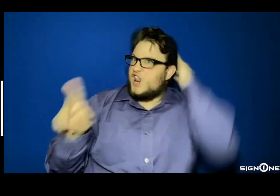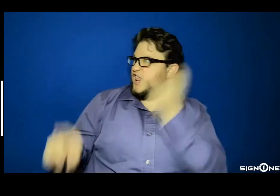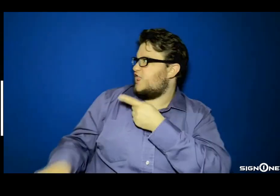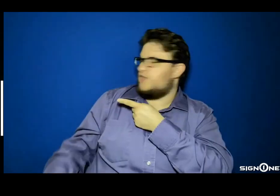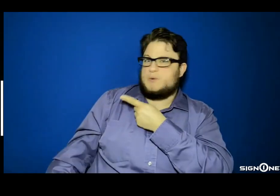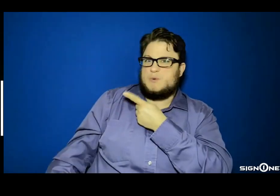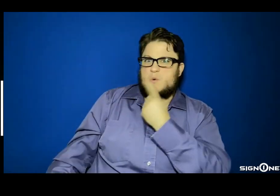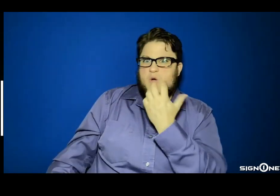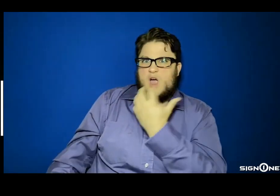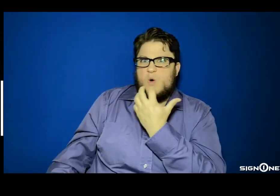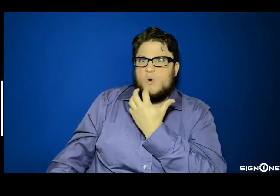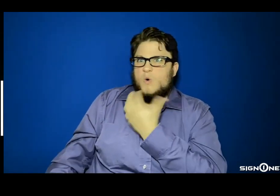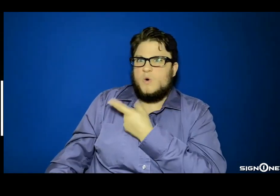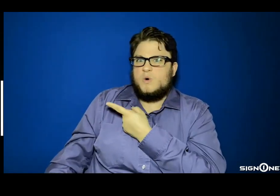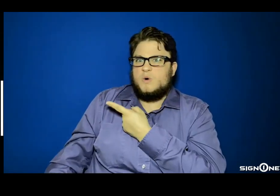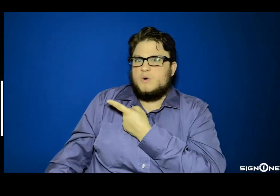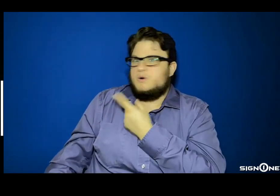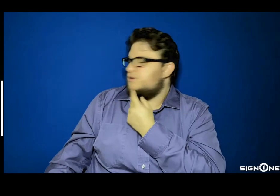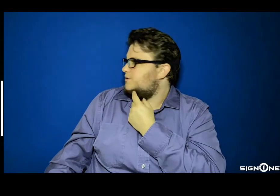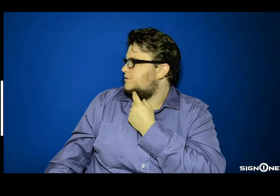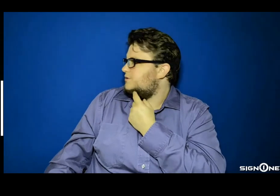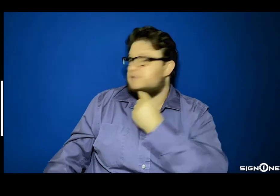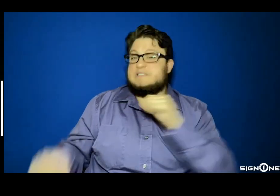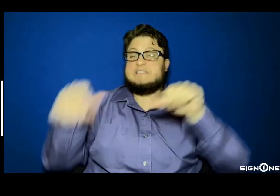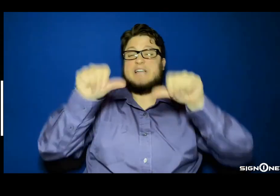Watch this incredible image.